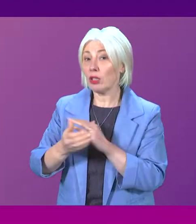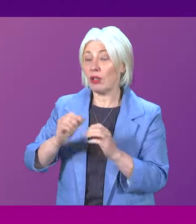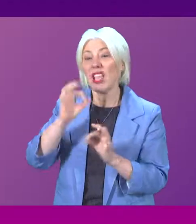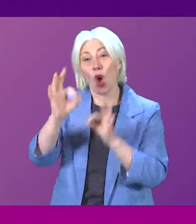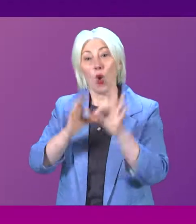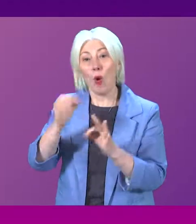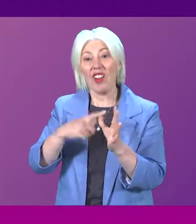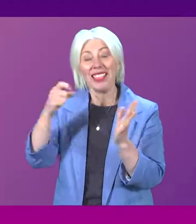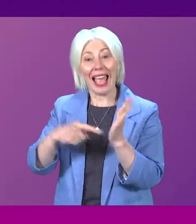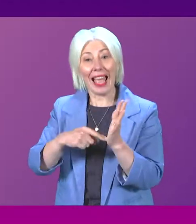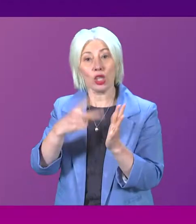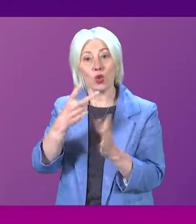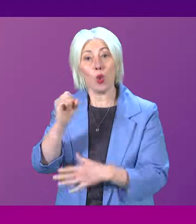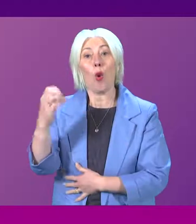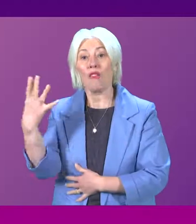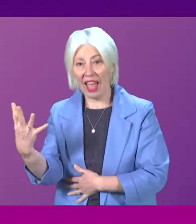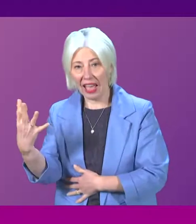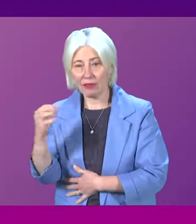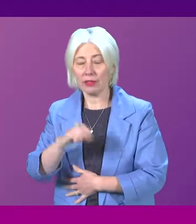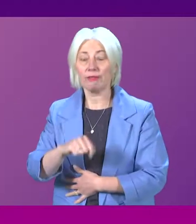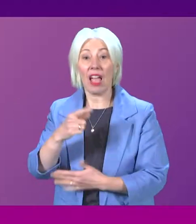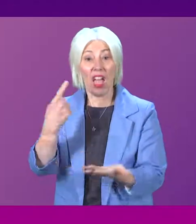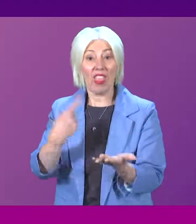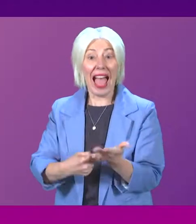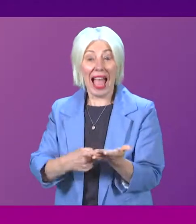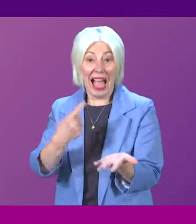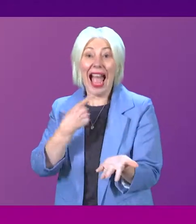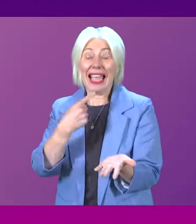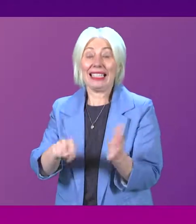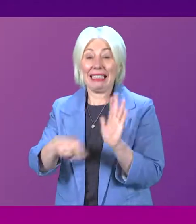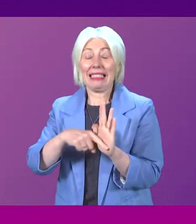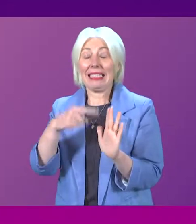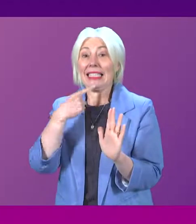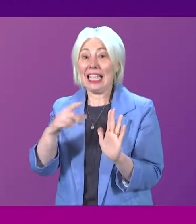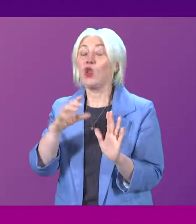Under that act, ministers have the power to establish an independent public inquiry, to